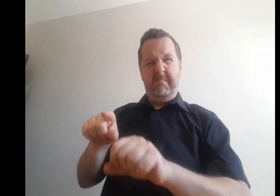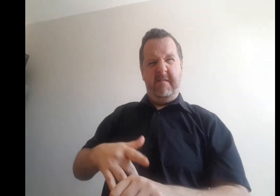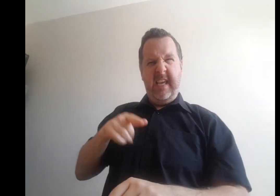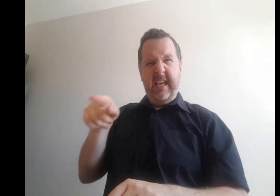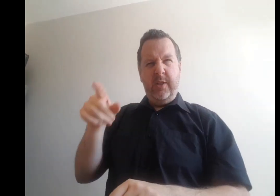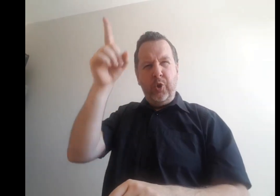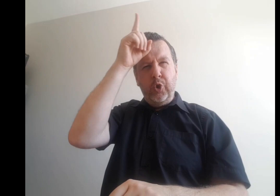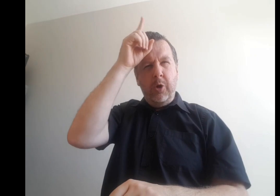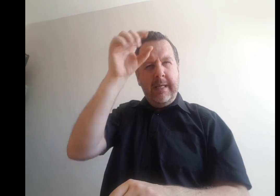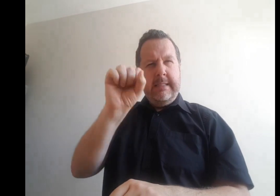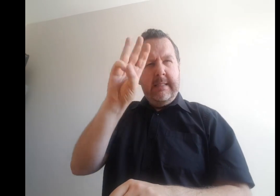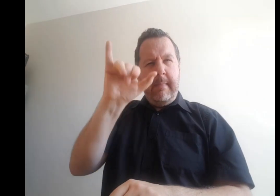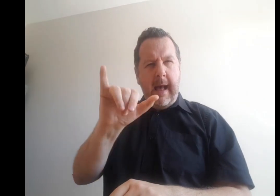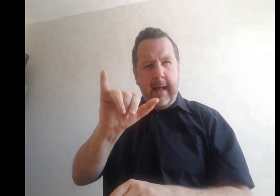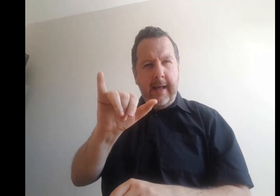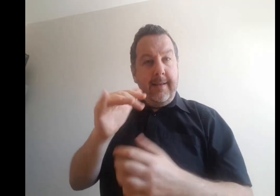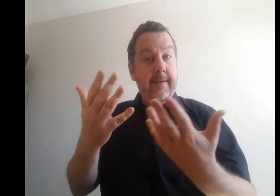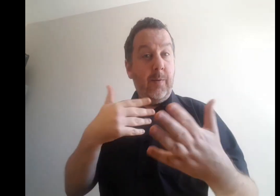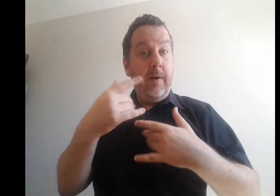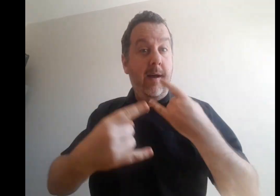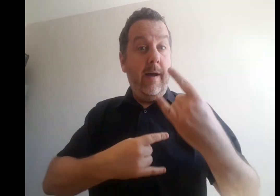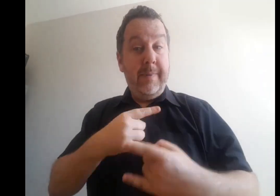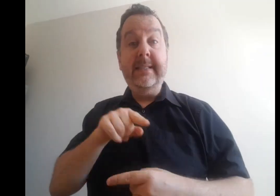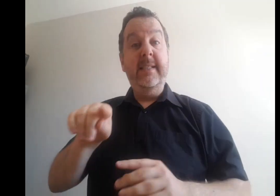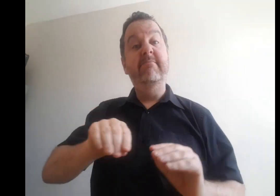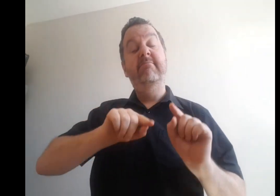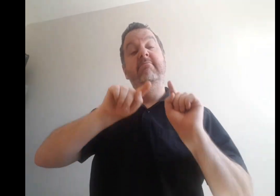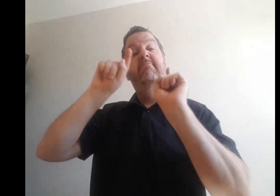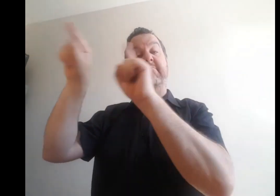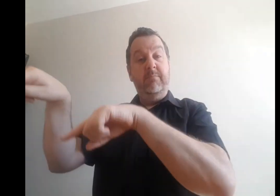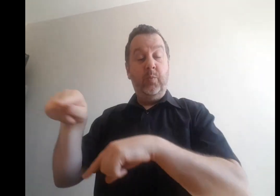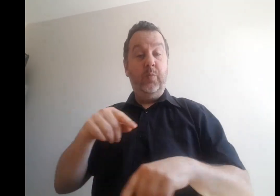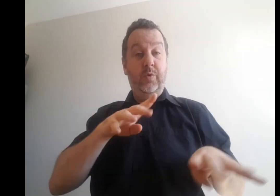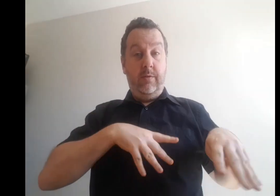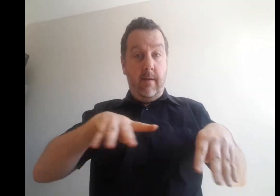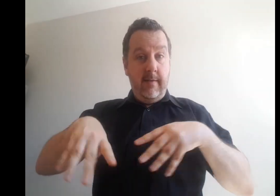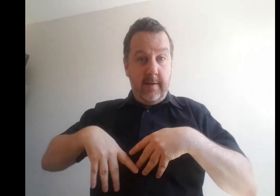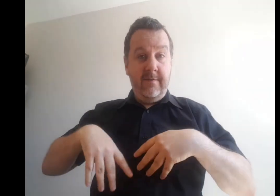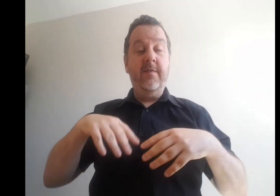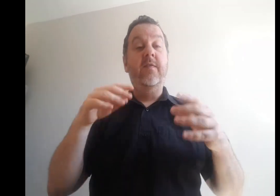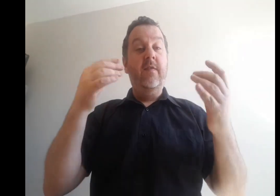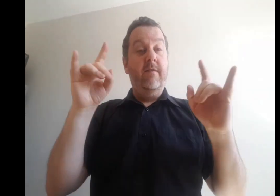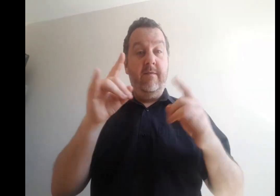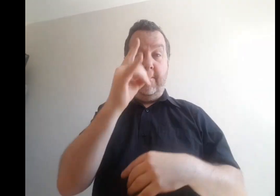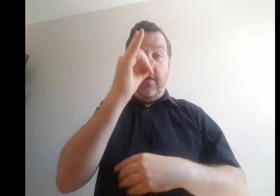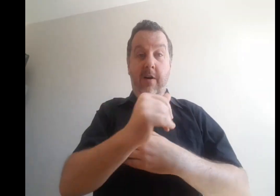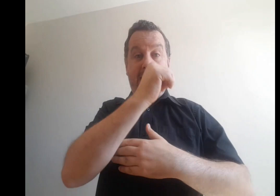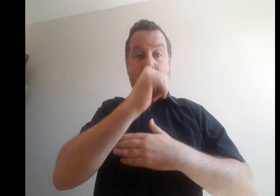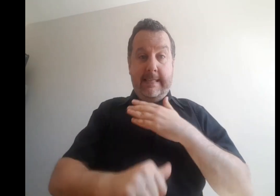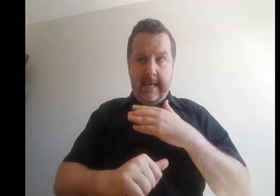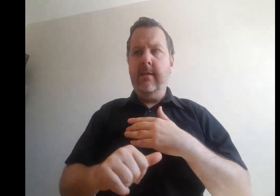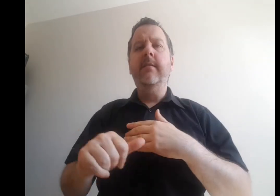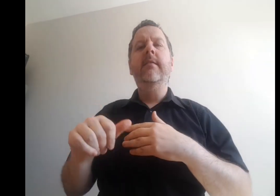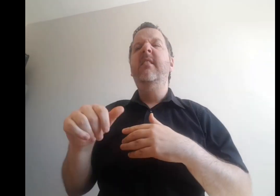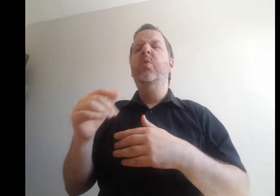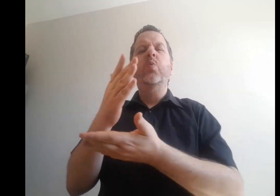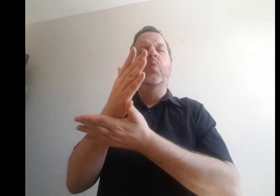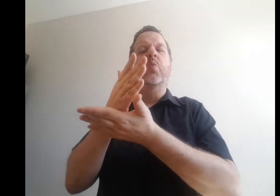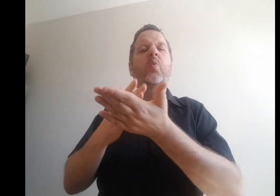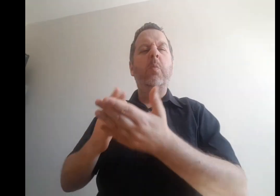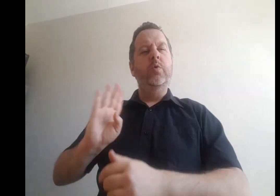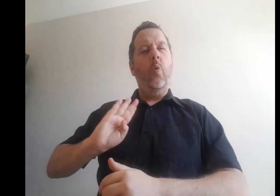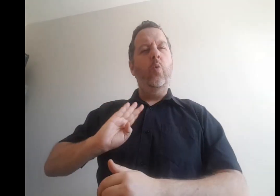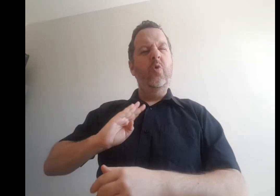He was over in Scotland on holiday, and he was asking some locally stationed troops some questions